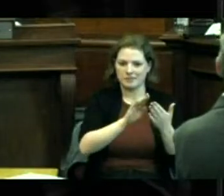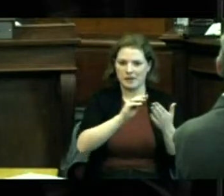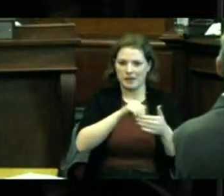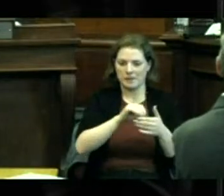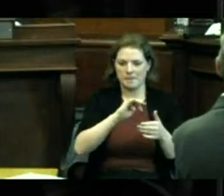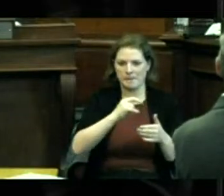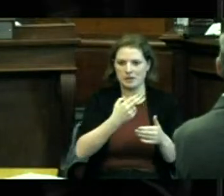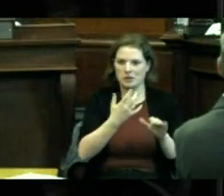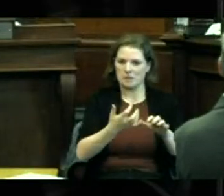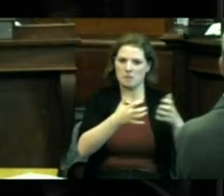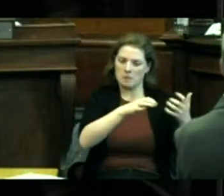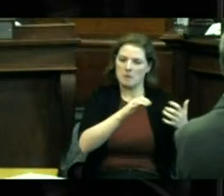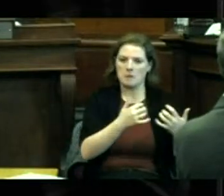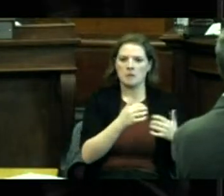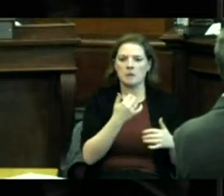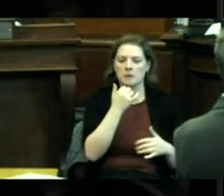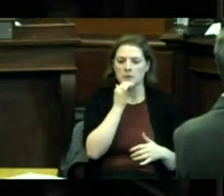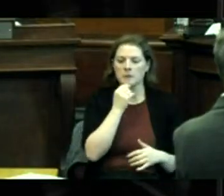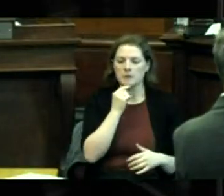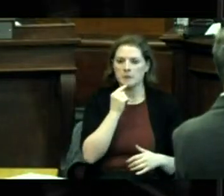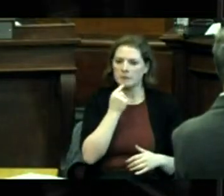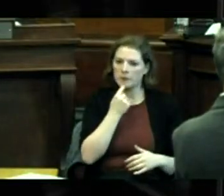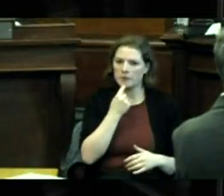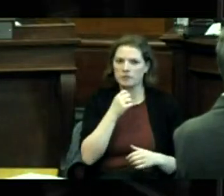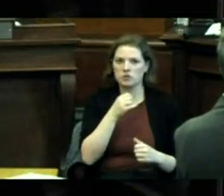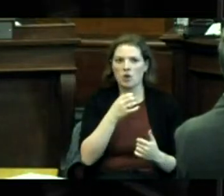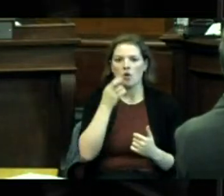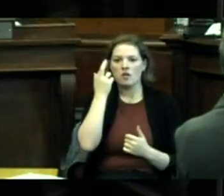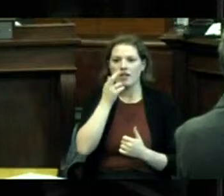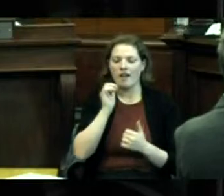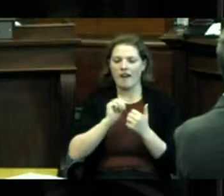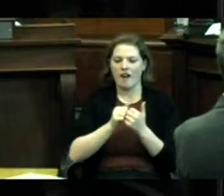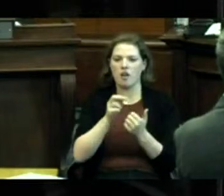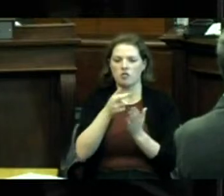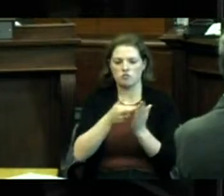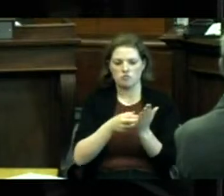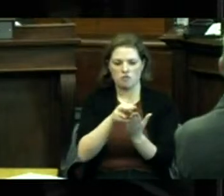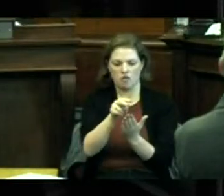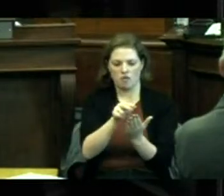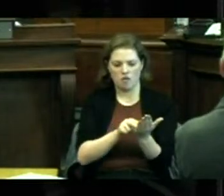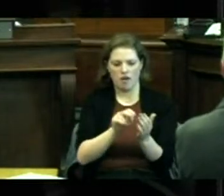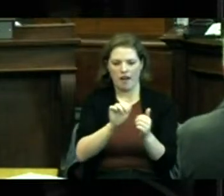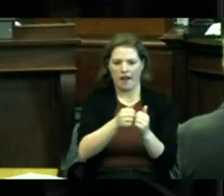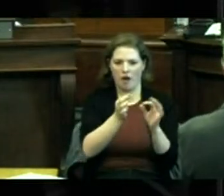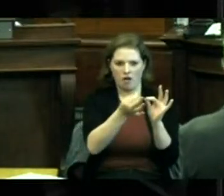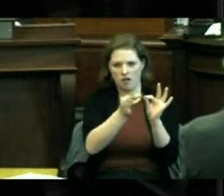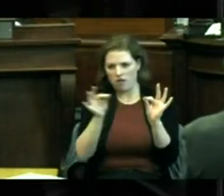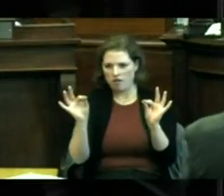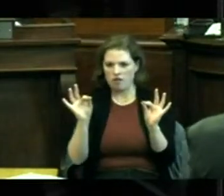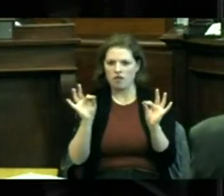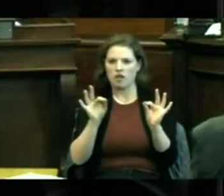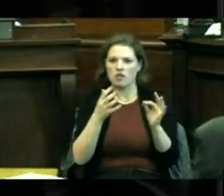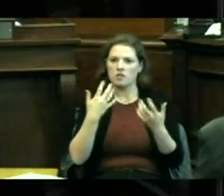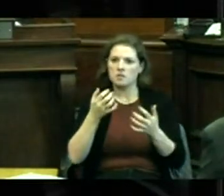things like that. And we took a good look at that regulation and